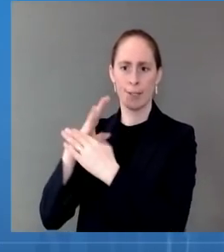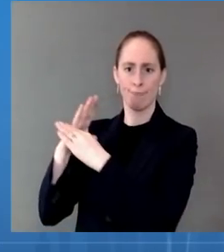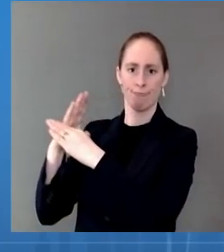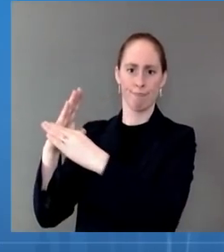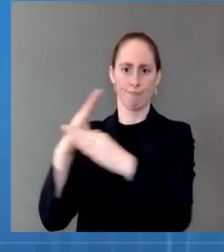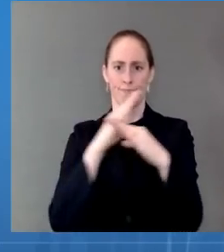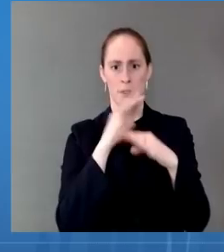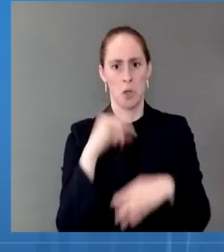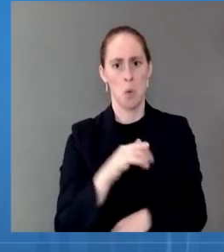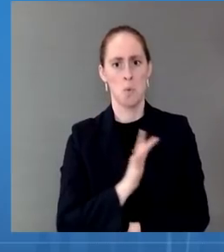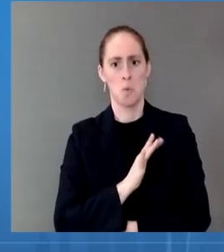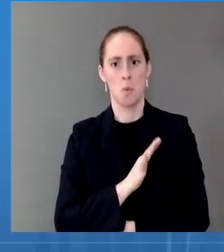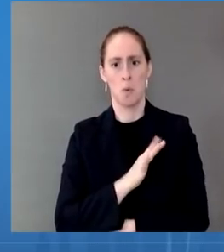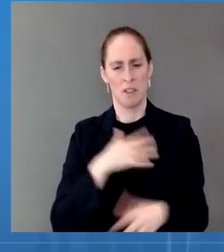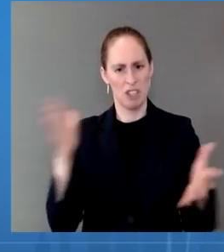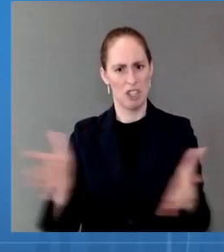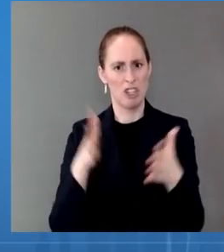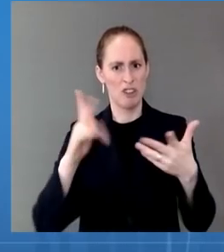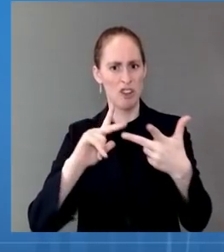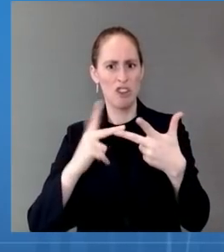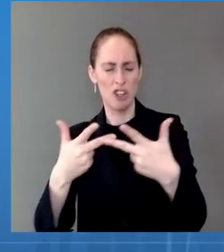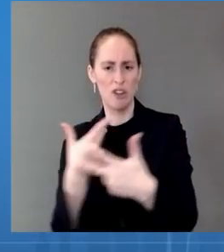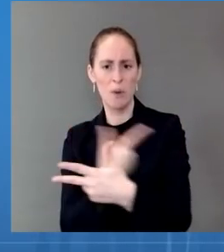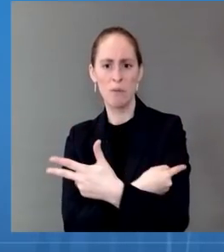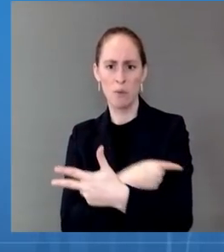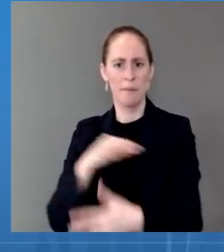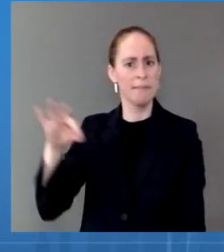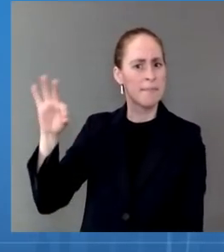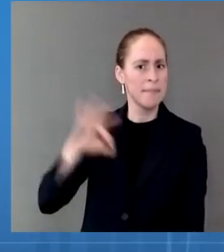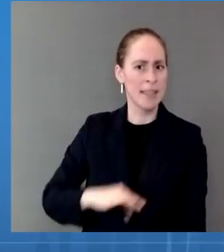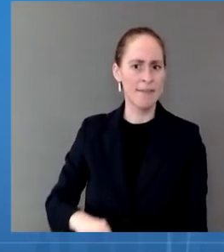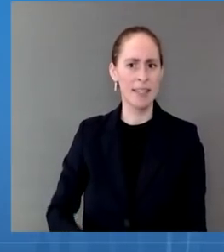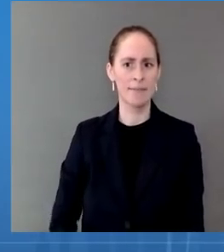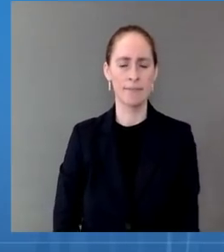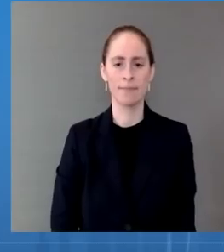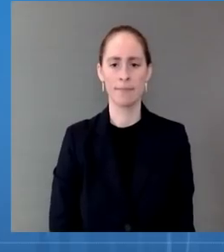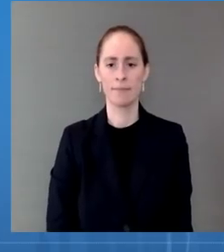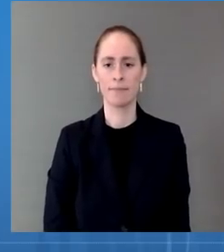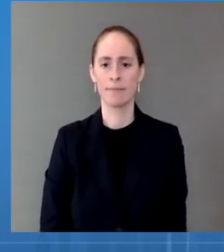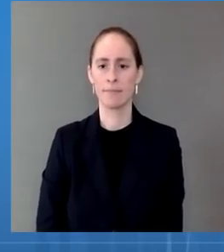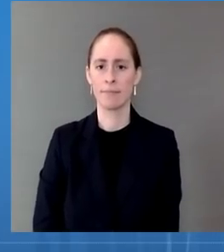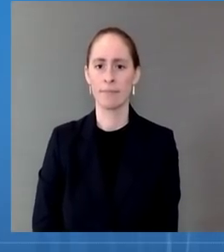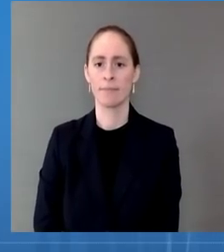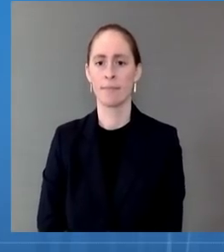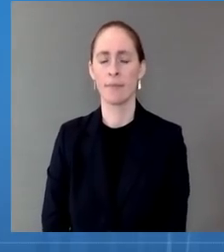Let me get a little bit more detailed about that next slide. These are some of the neutralization data